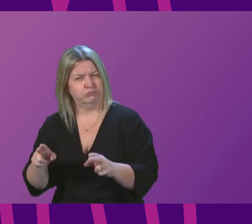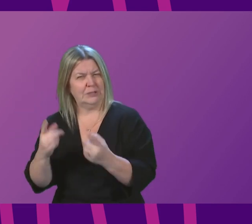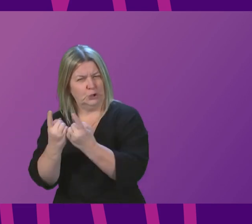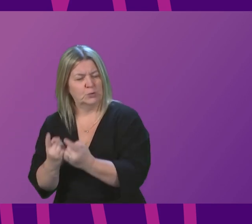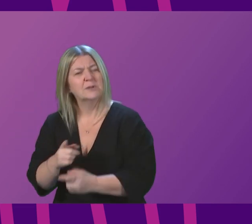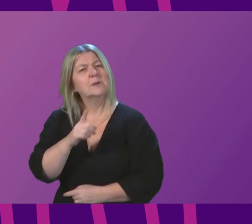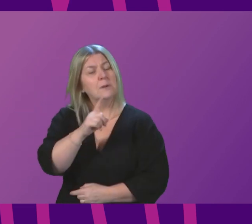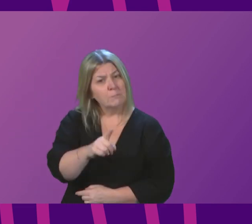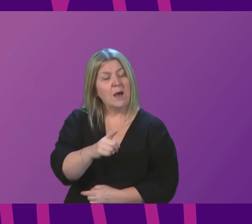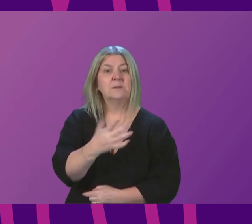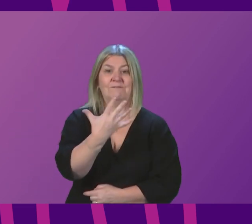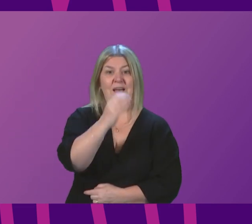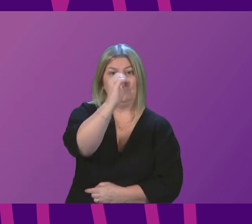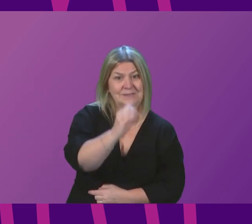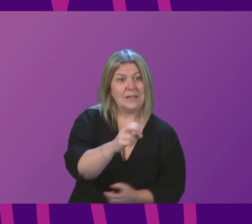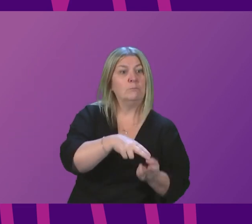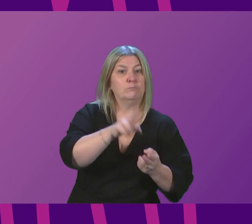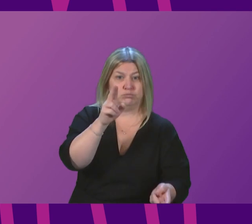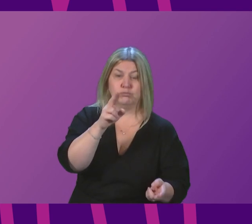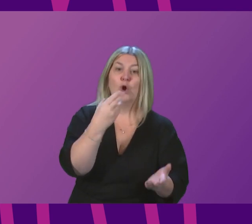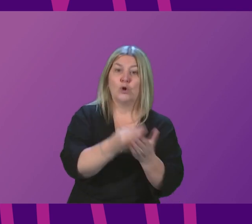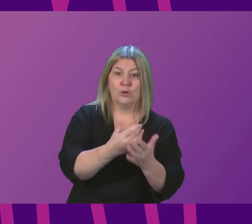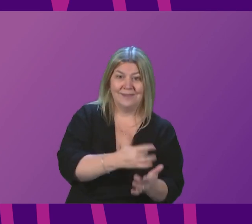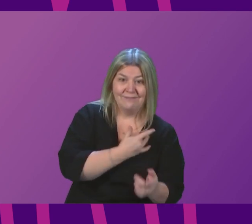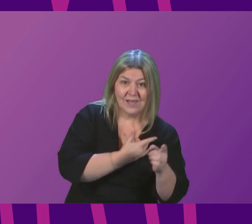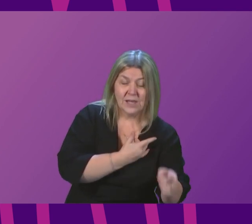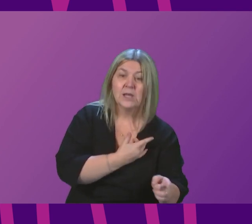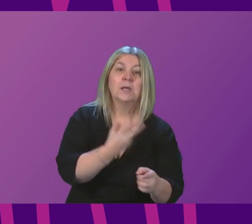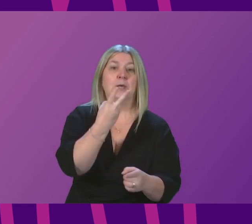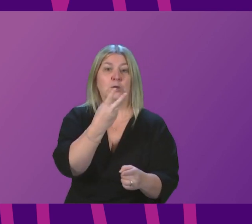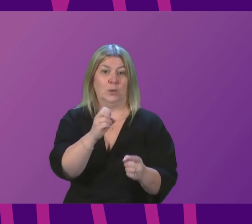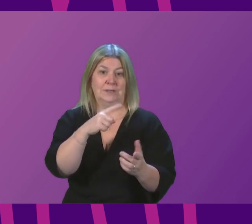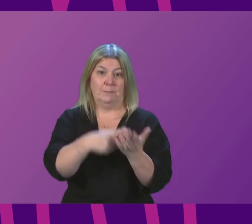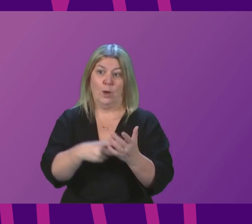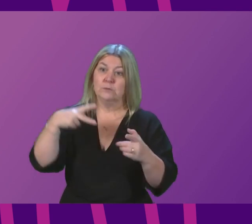five per cent increase in the cost of living, the £20 cut to universal credit and the national